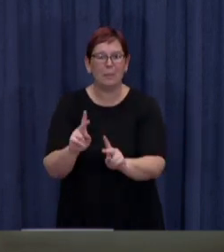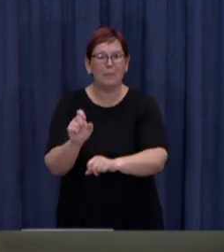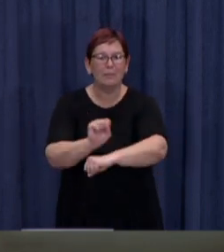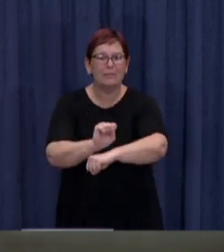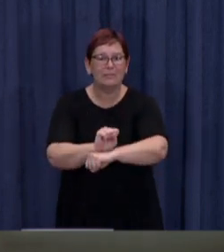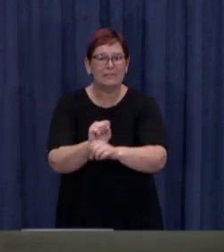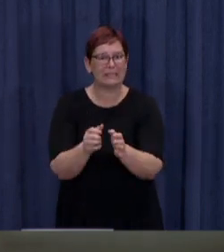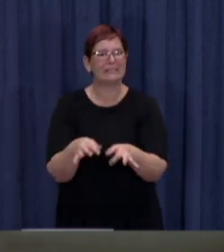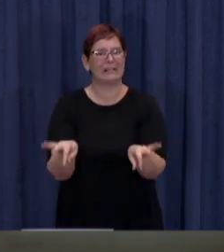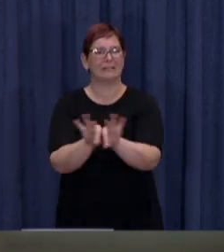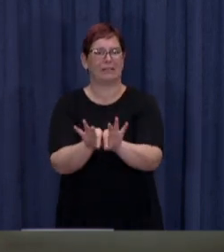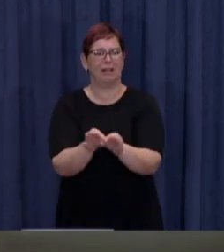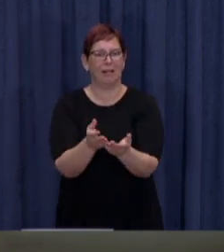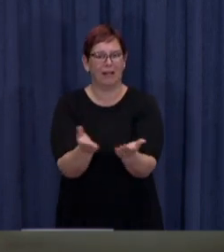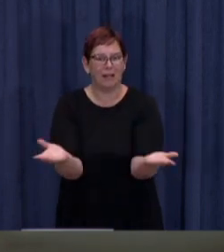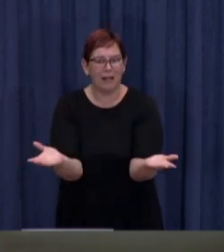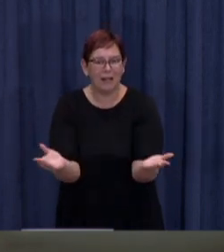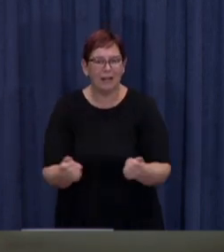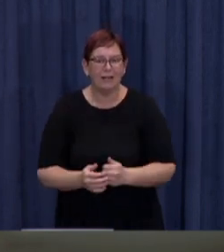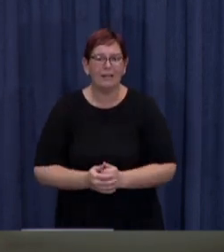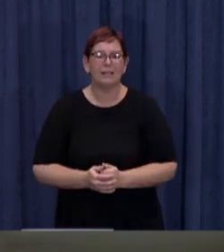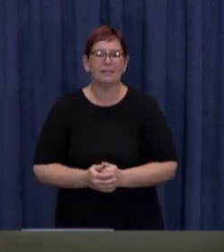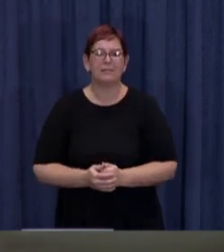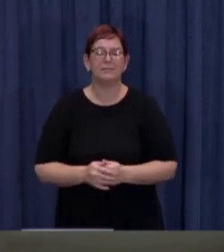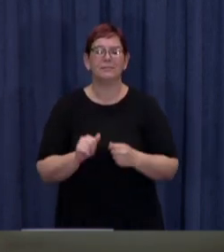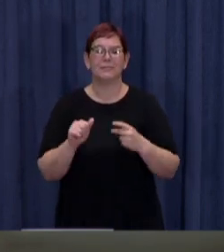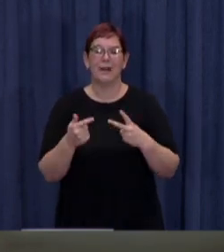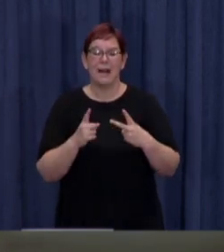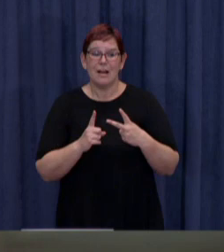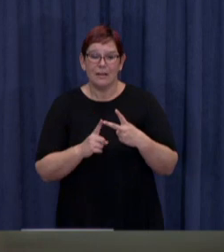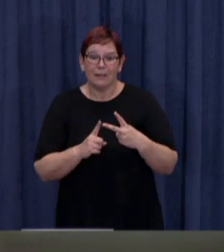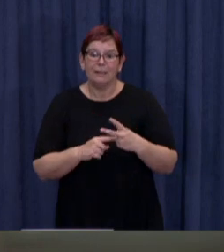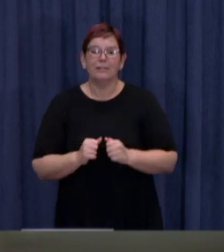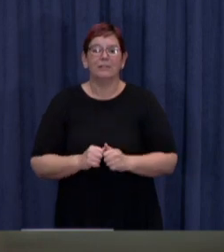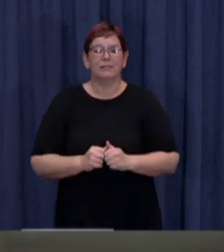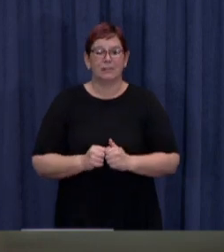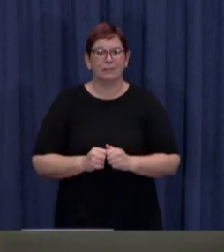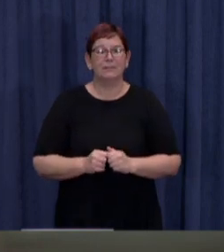we're trying to do which really is for them as well is to make sure that this